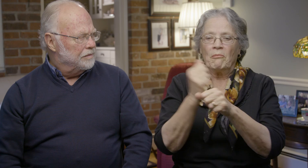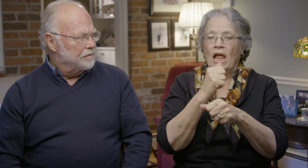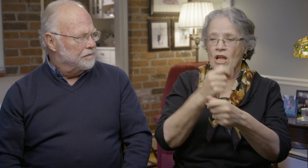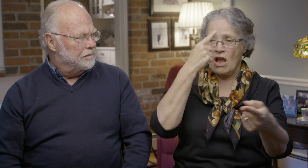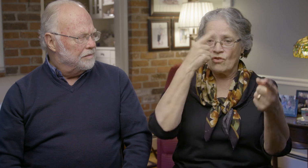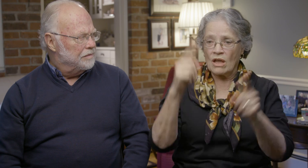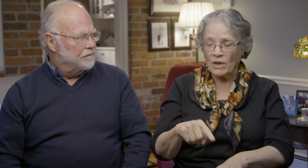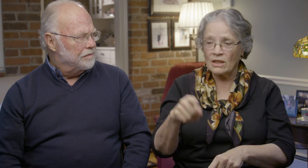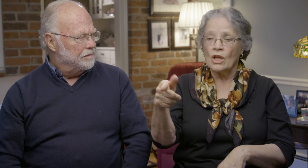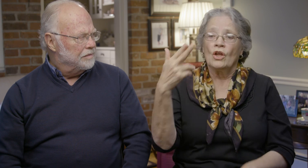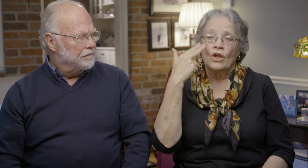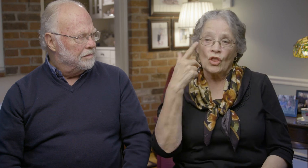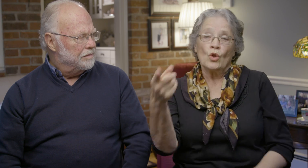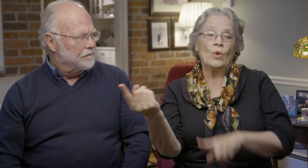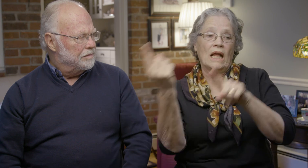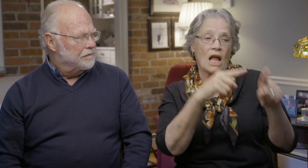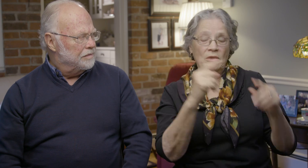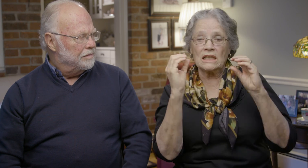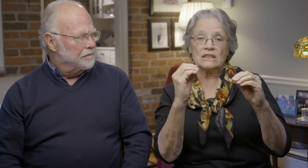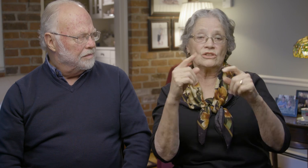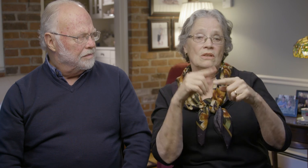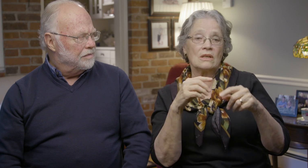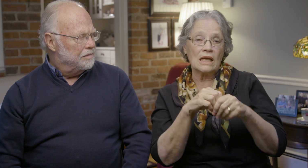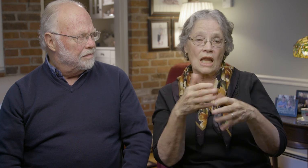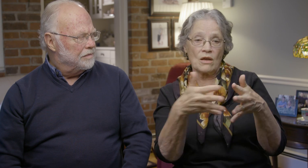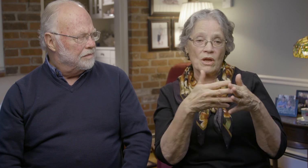Gallaudet proposed that he could teach in America